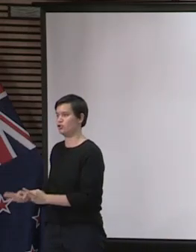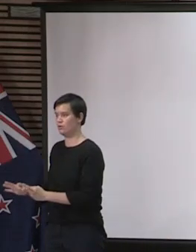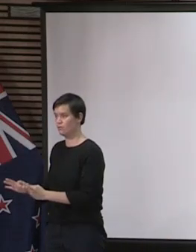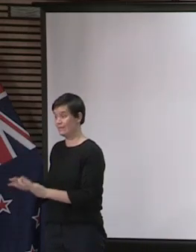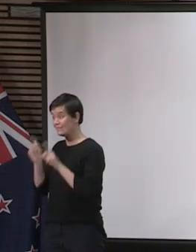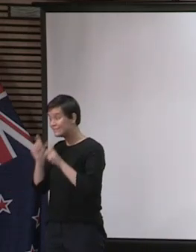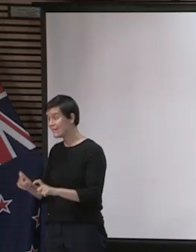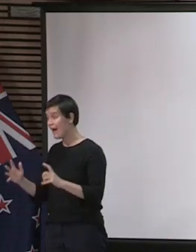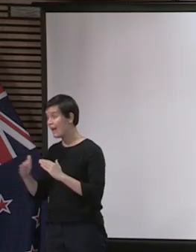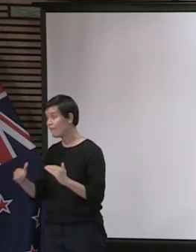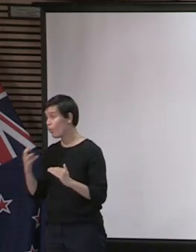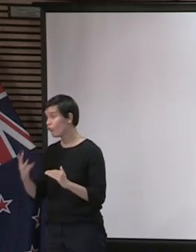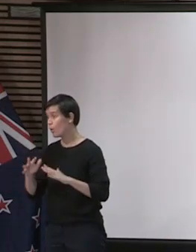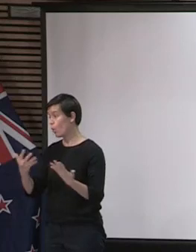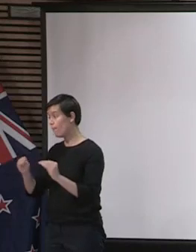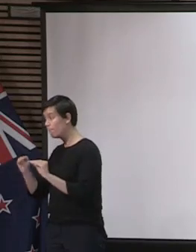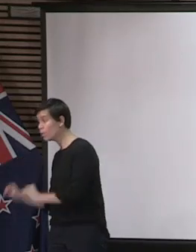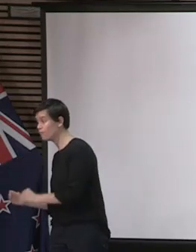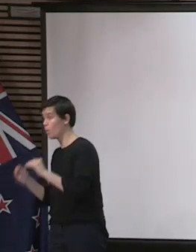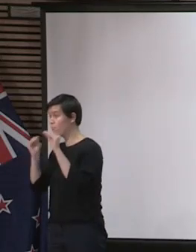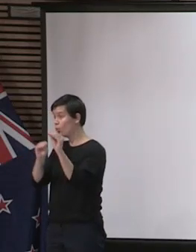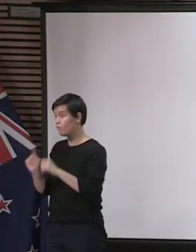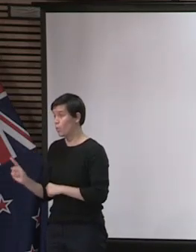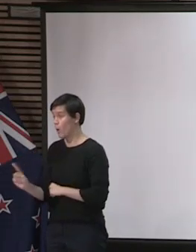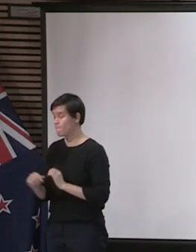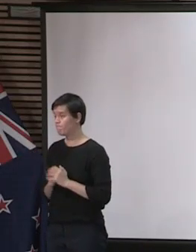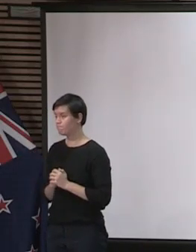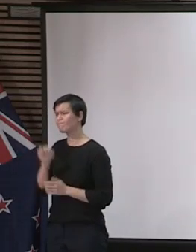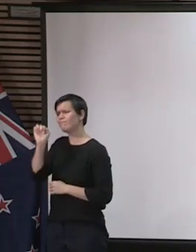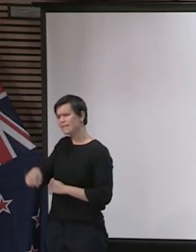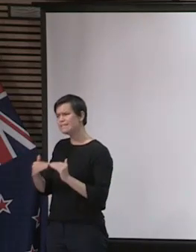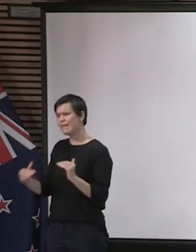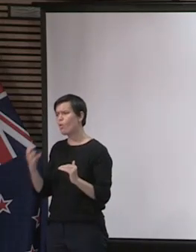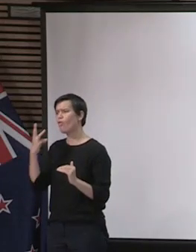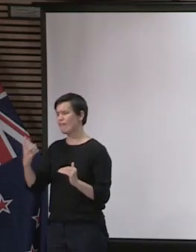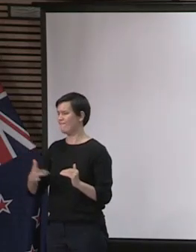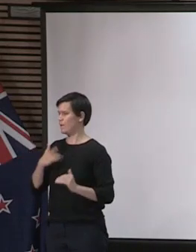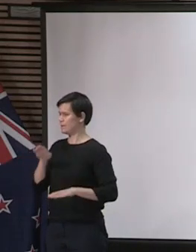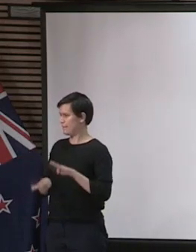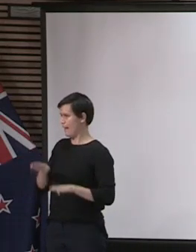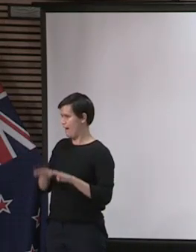two weeks. Alert Level 3 is still a restrictive place to be. For a lot of people it